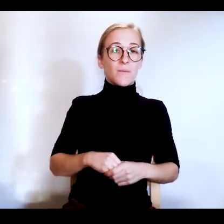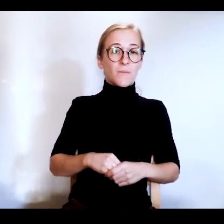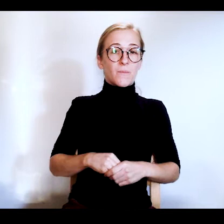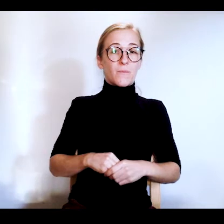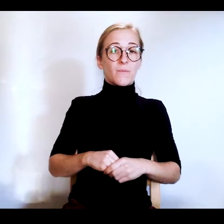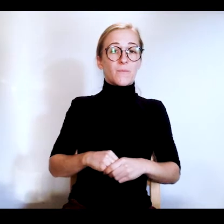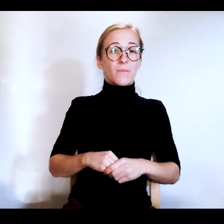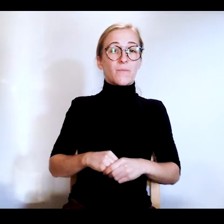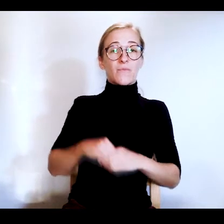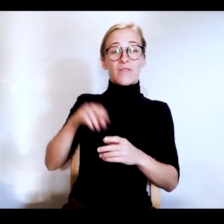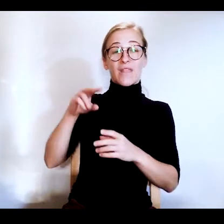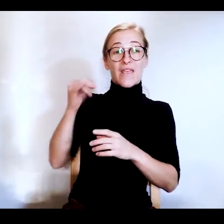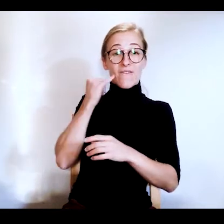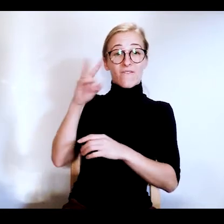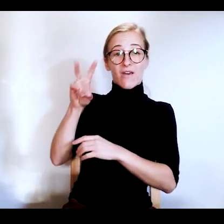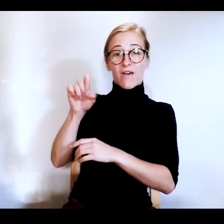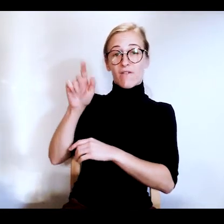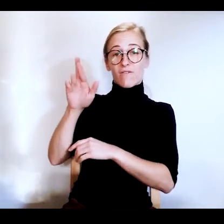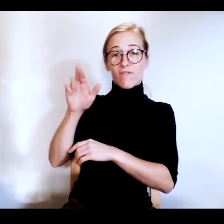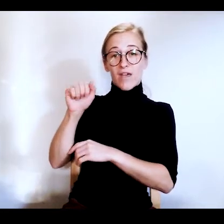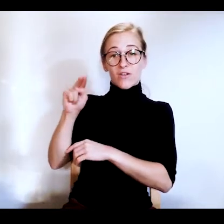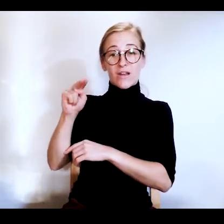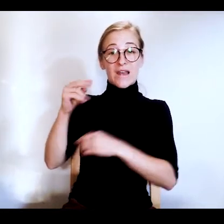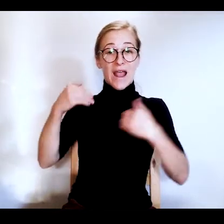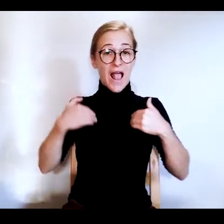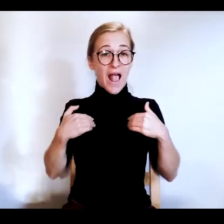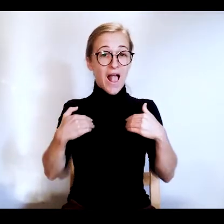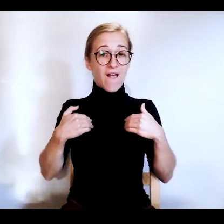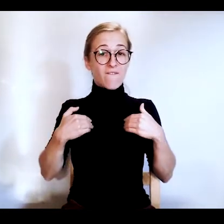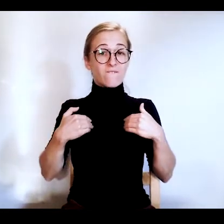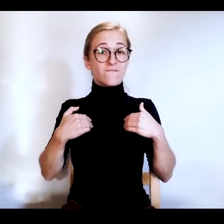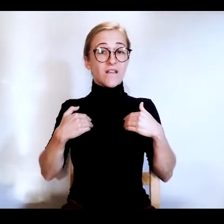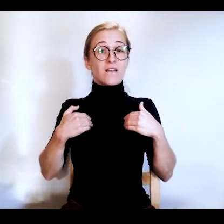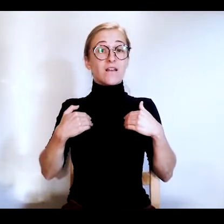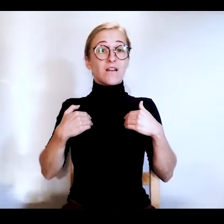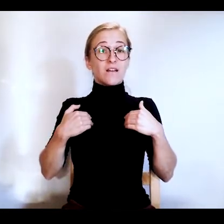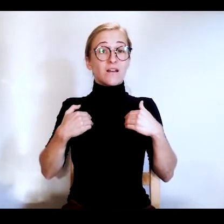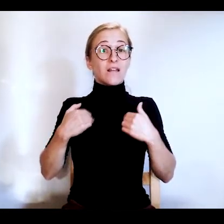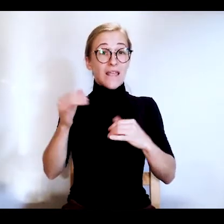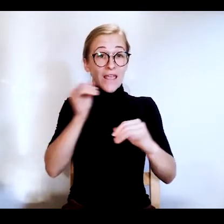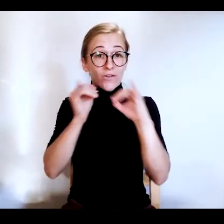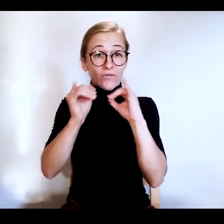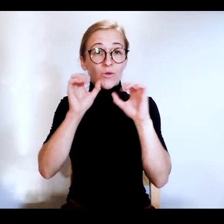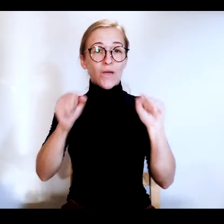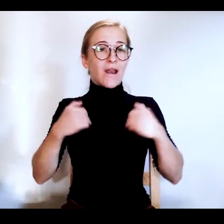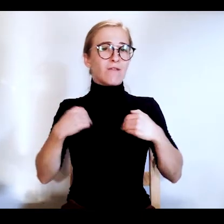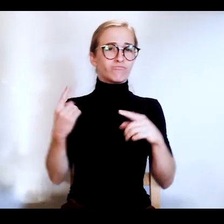so that veterans have the right clothes to go to interviews and these clothes were new.